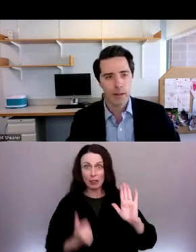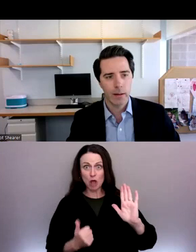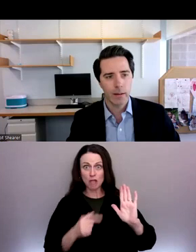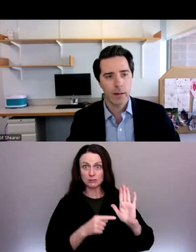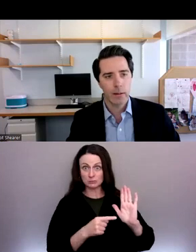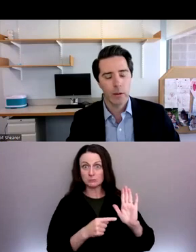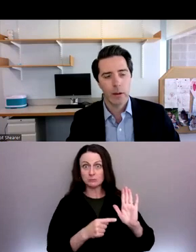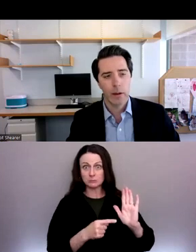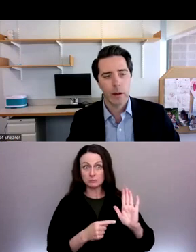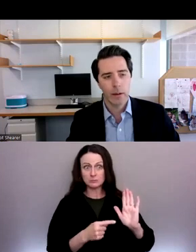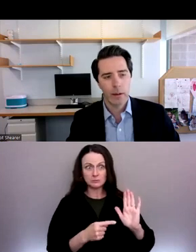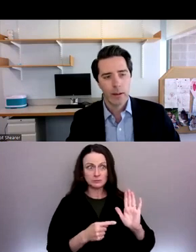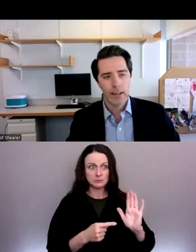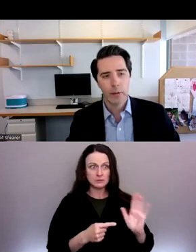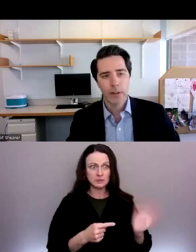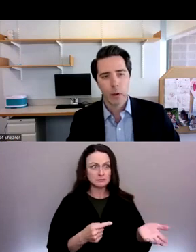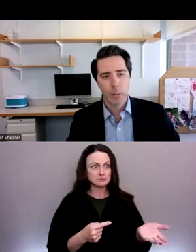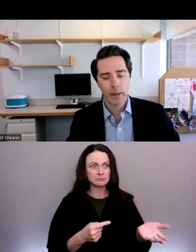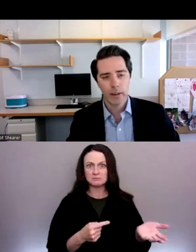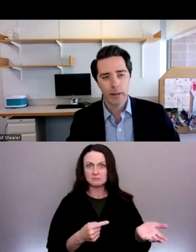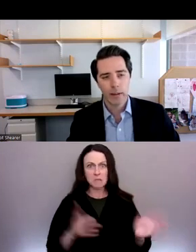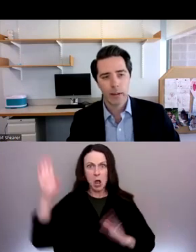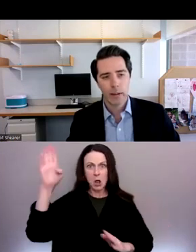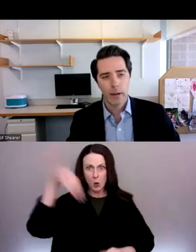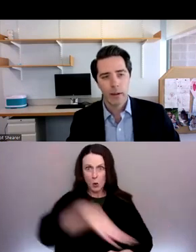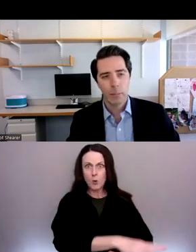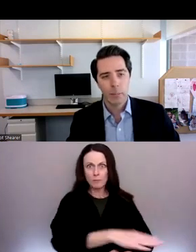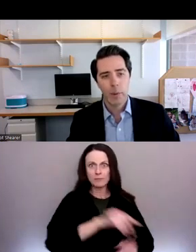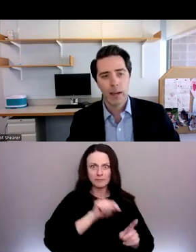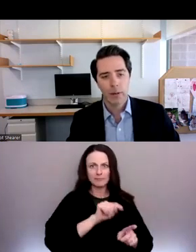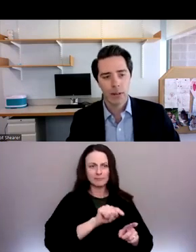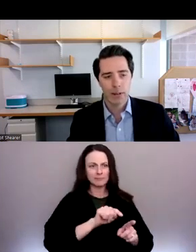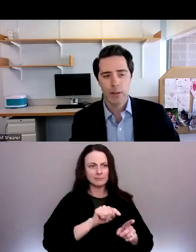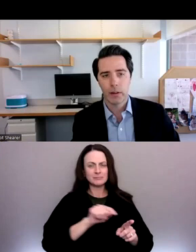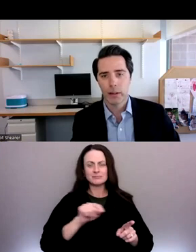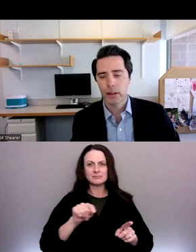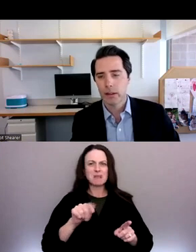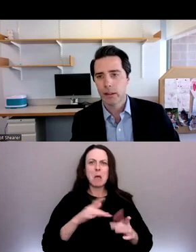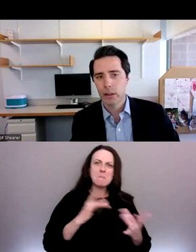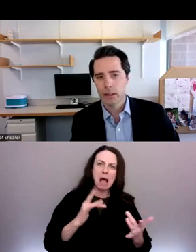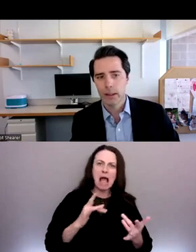uh you know a downsloping